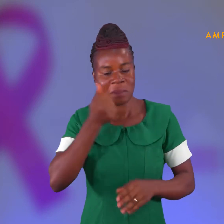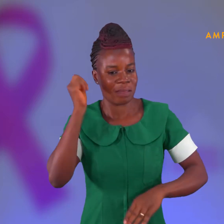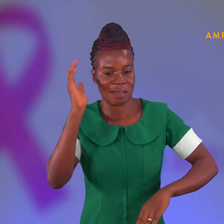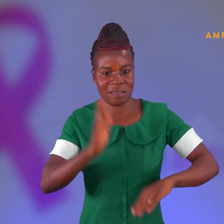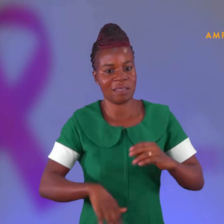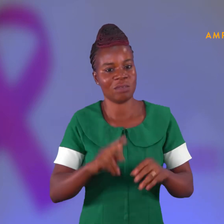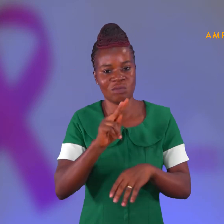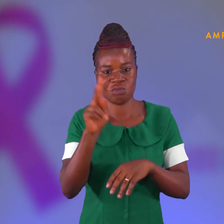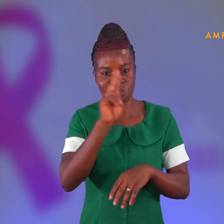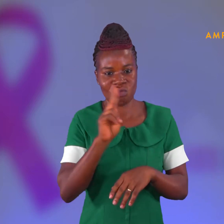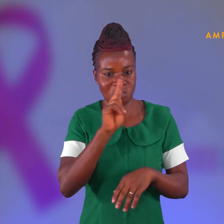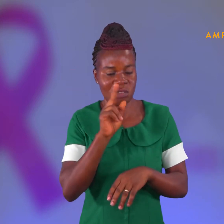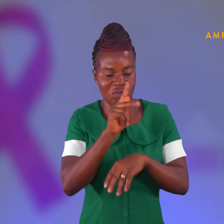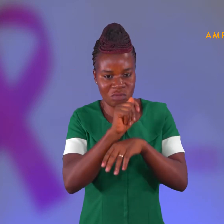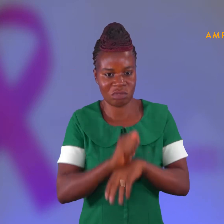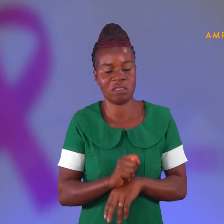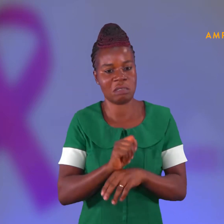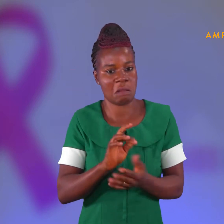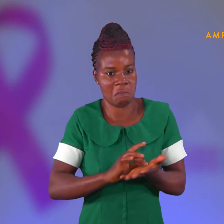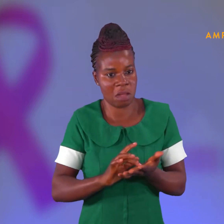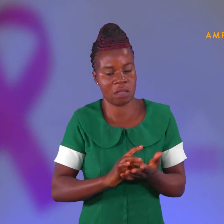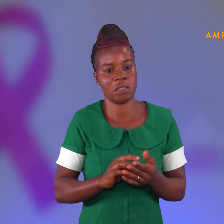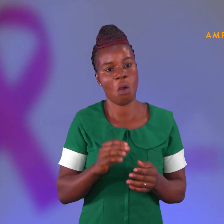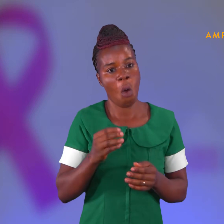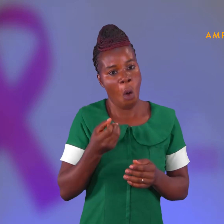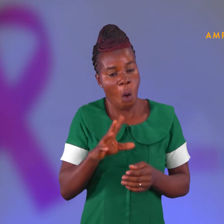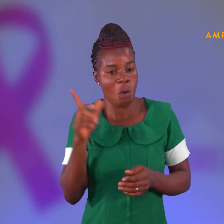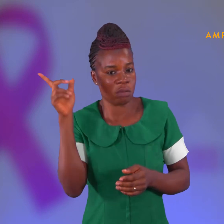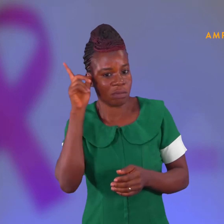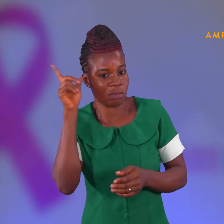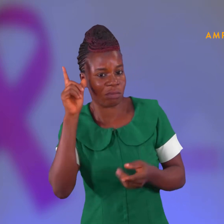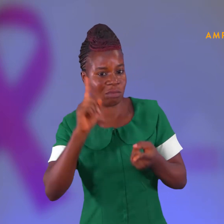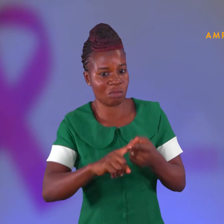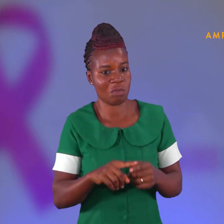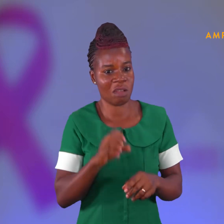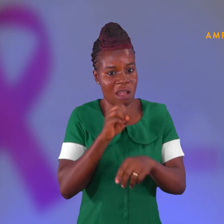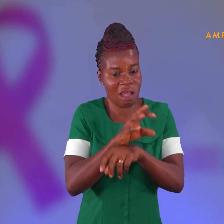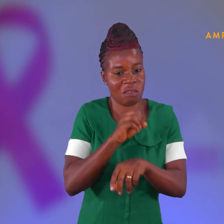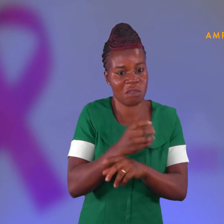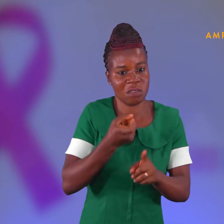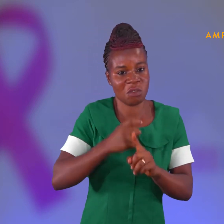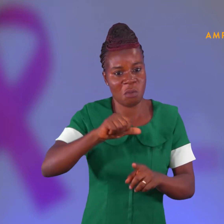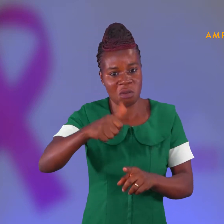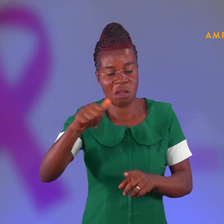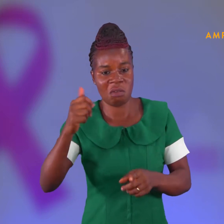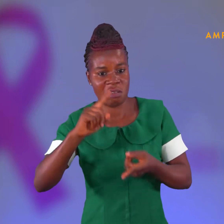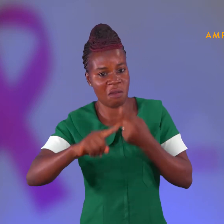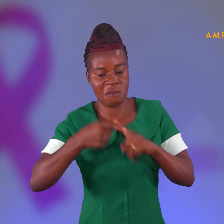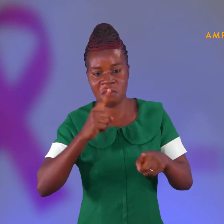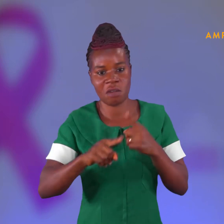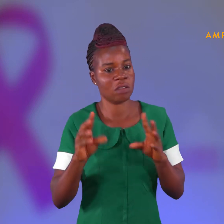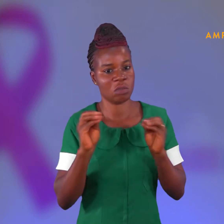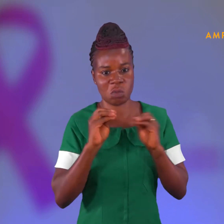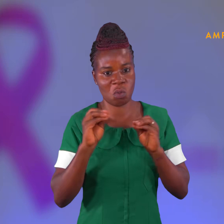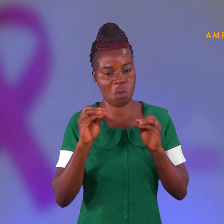That is better than using traditional herbs or listening to the advice of friends